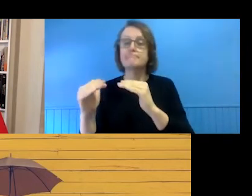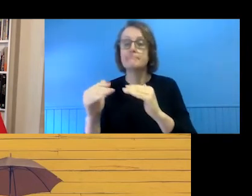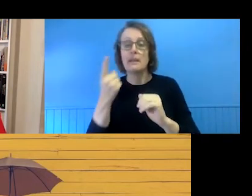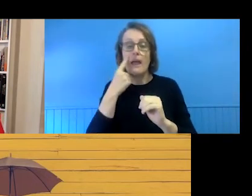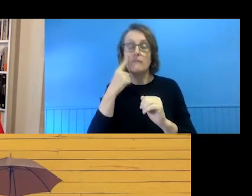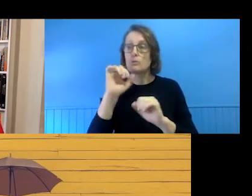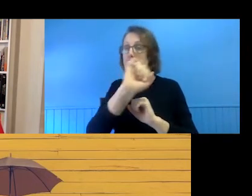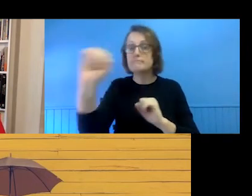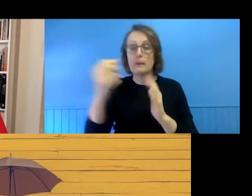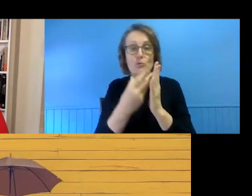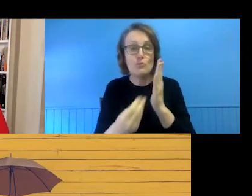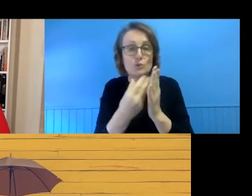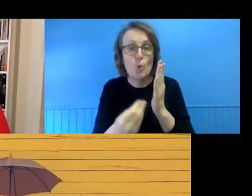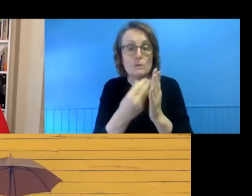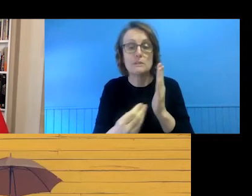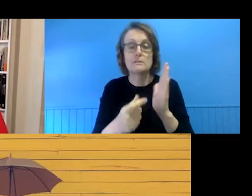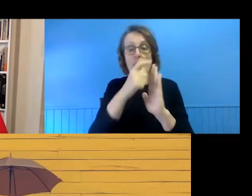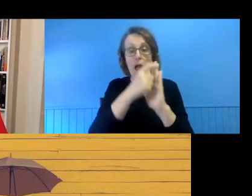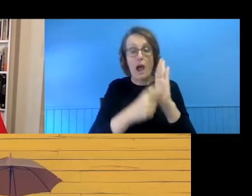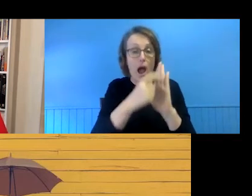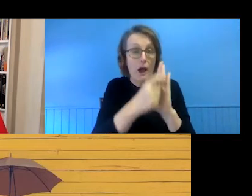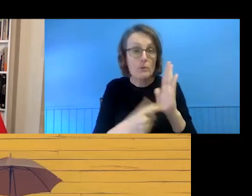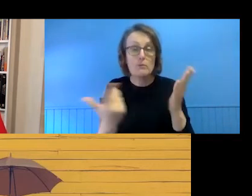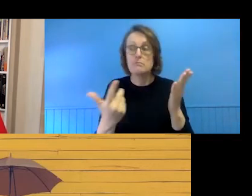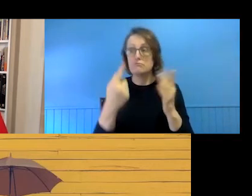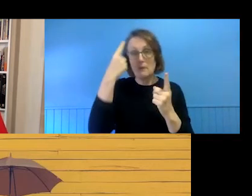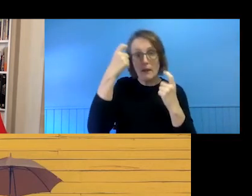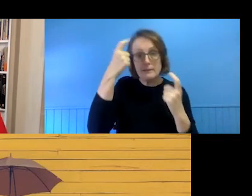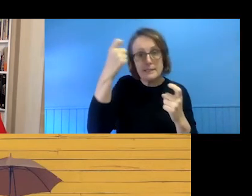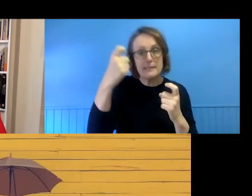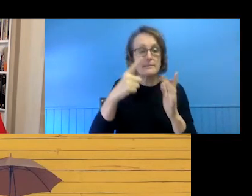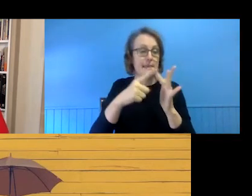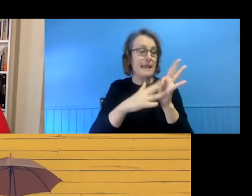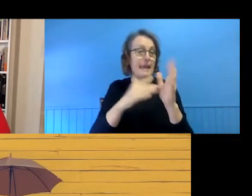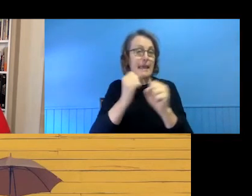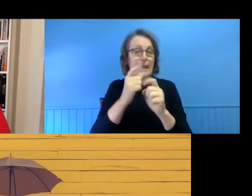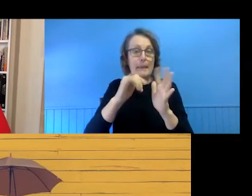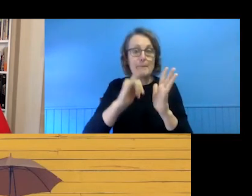resources, articles, ideas, images - anything that you can see other